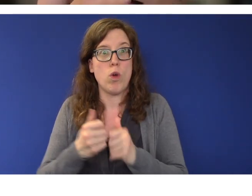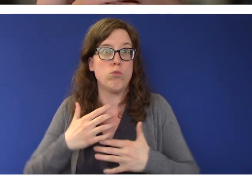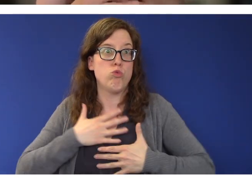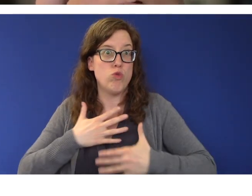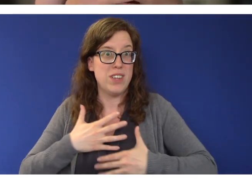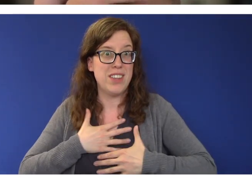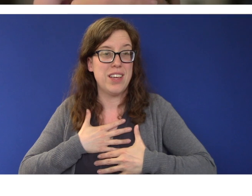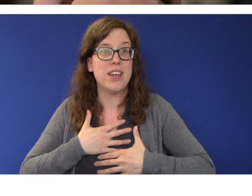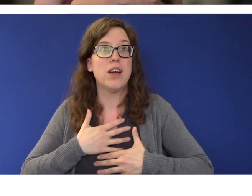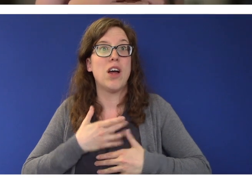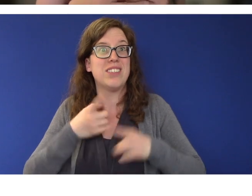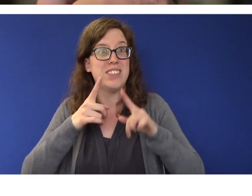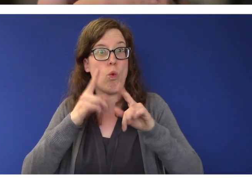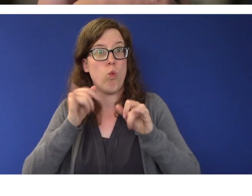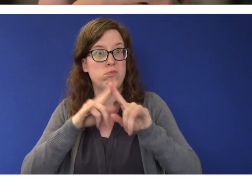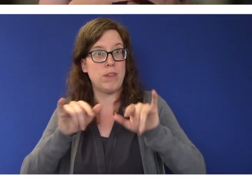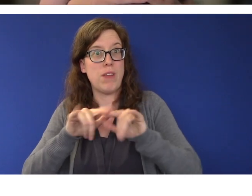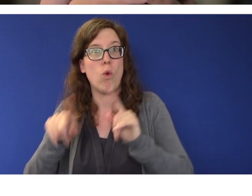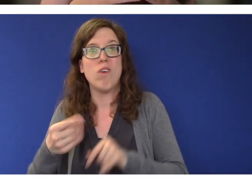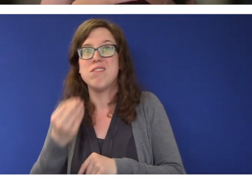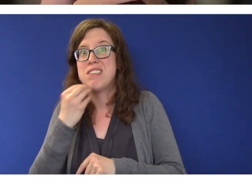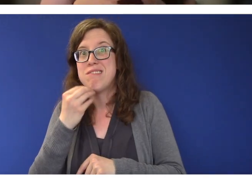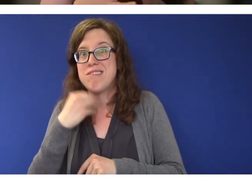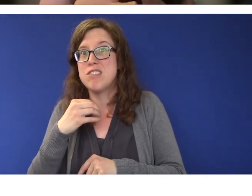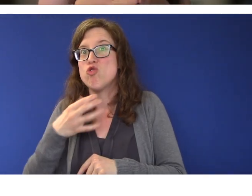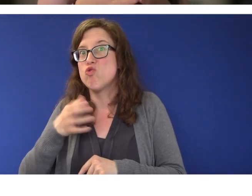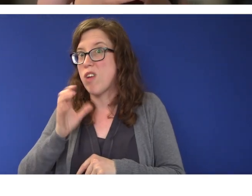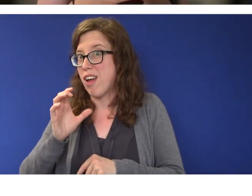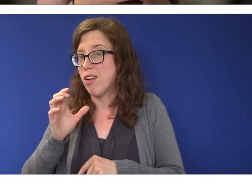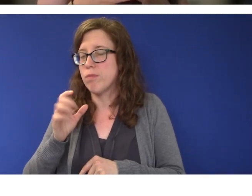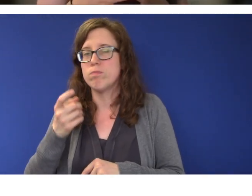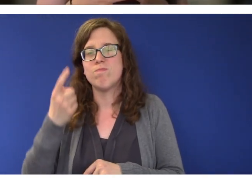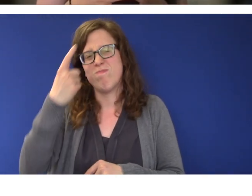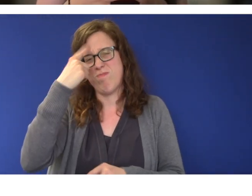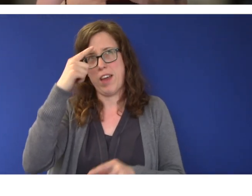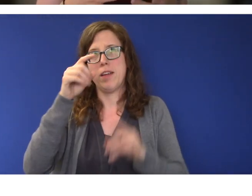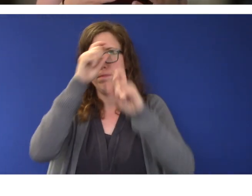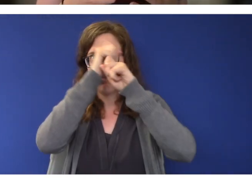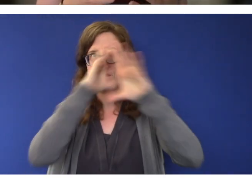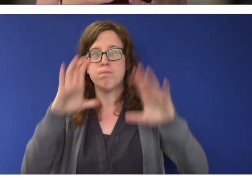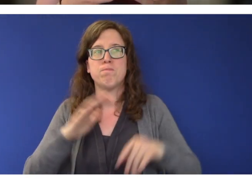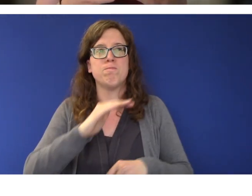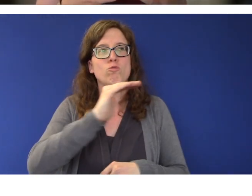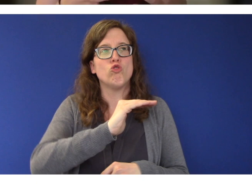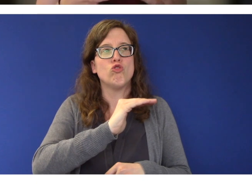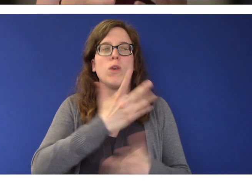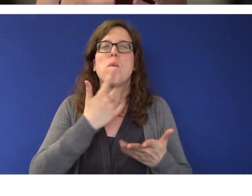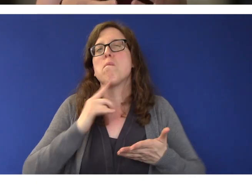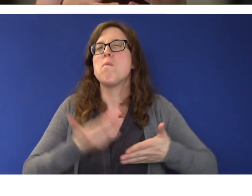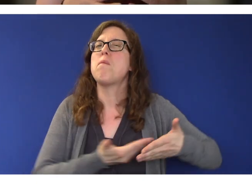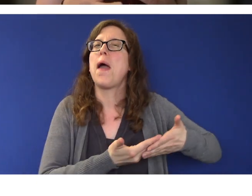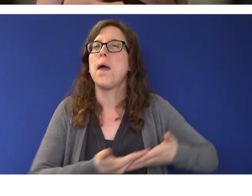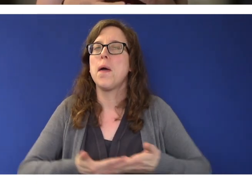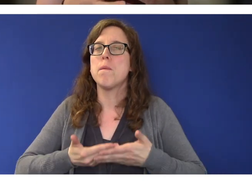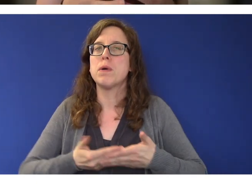especially while they are eating or drinking. So if you think of a young child, maybe a baby, who has